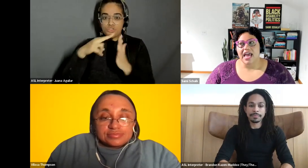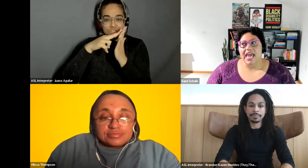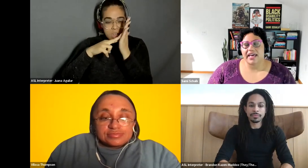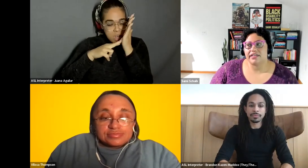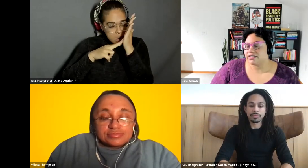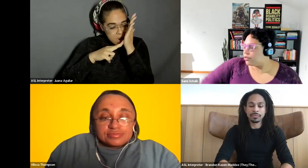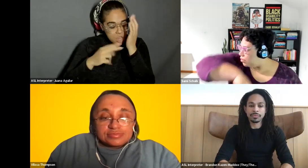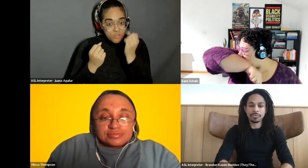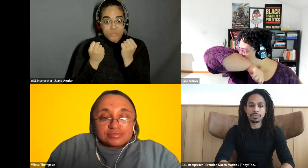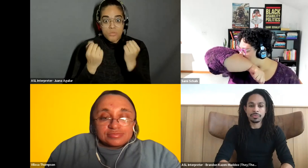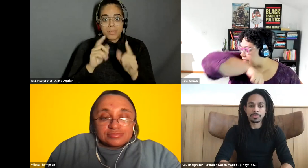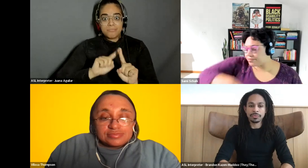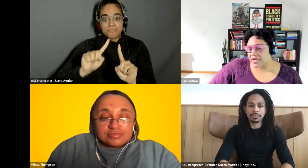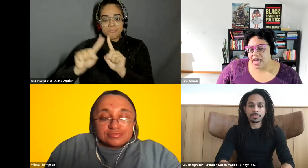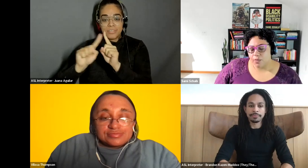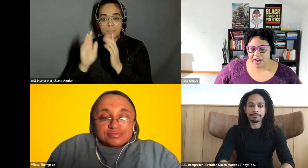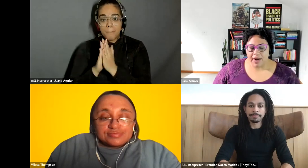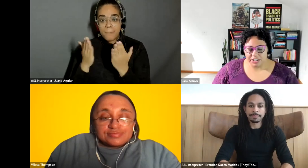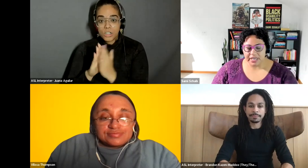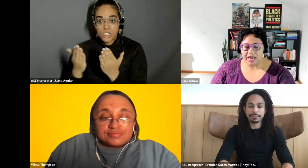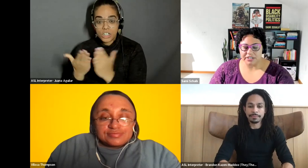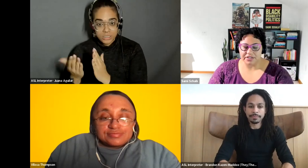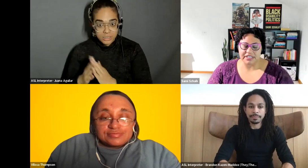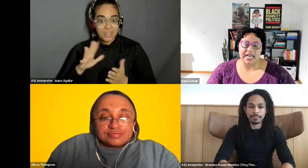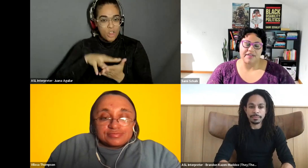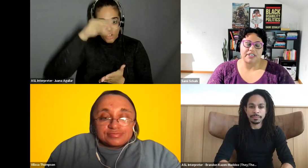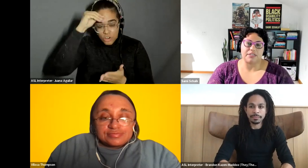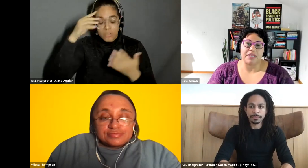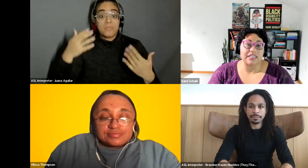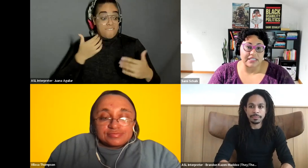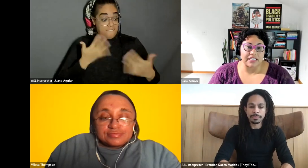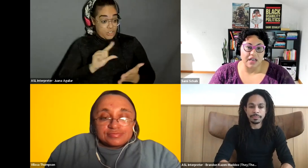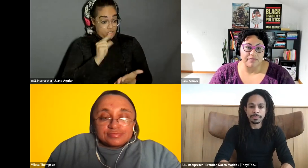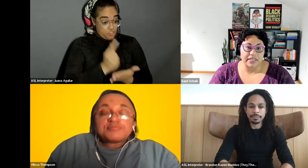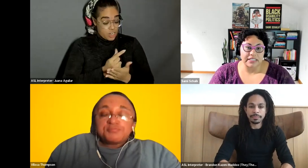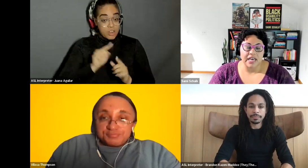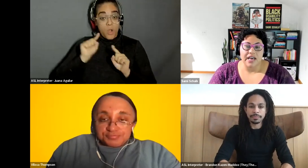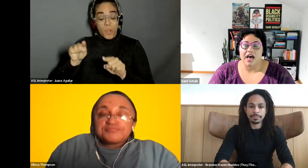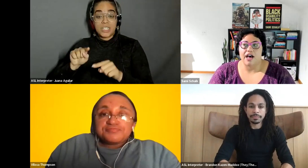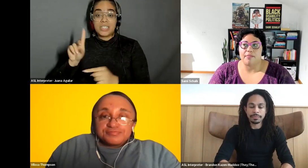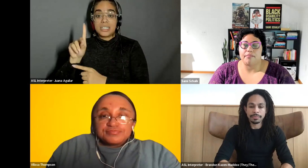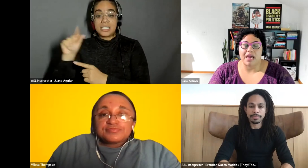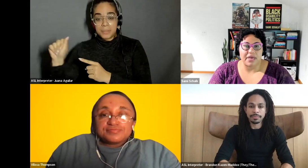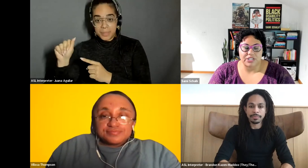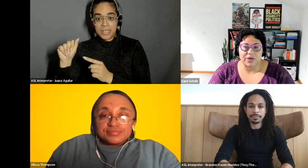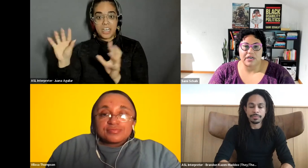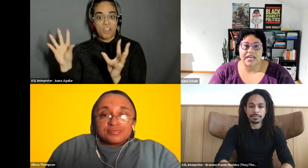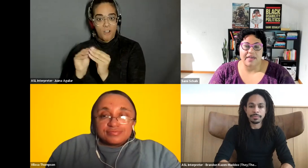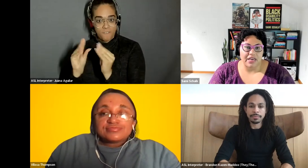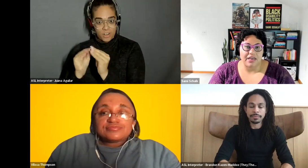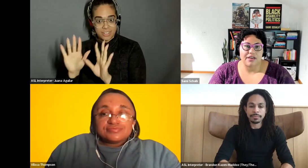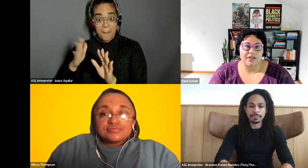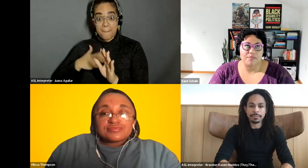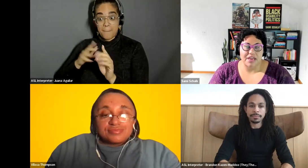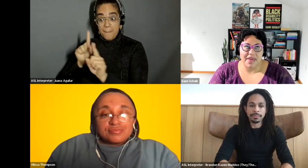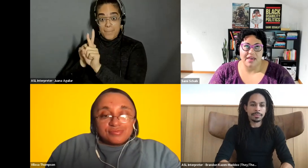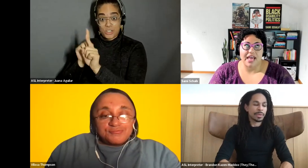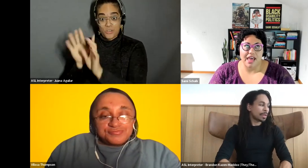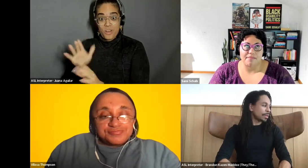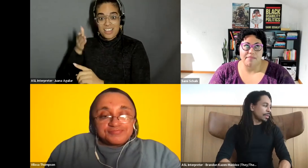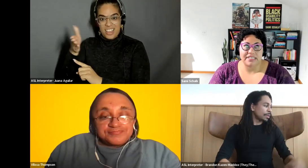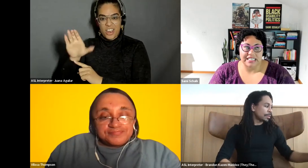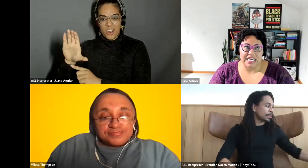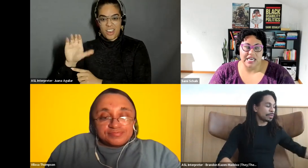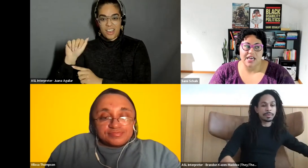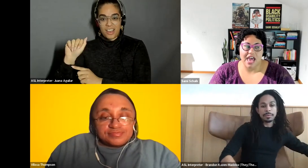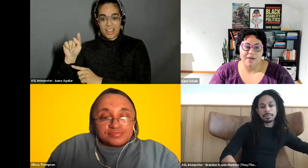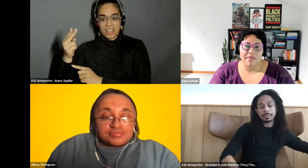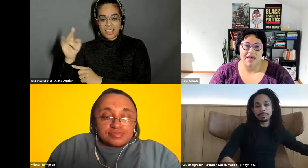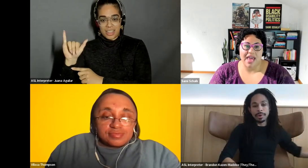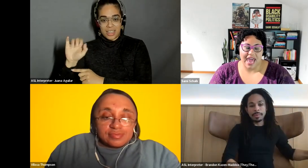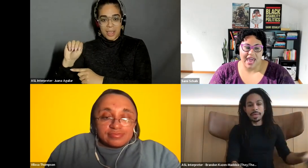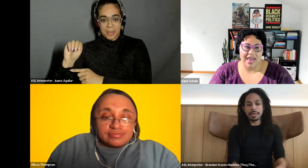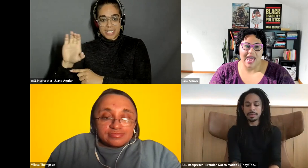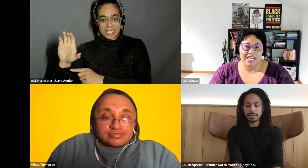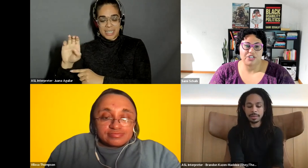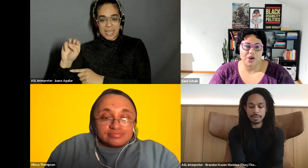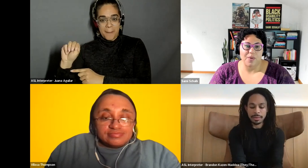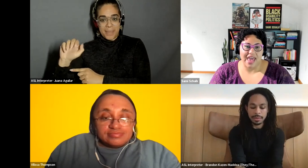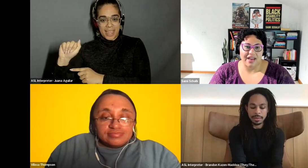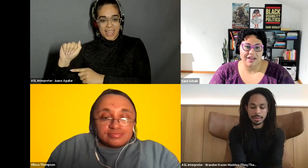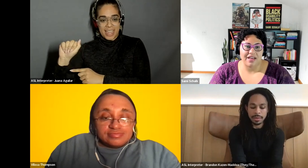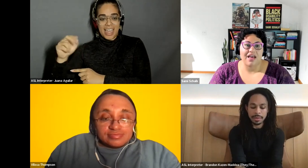Sami Schalk: and When I graduated I went to the Society for Disability Studies Conference, my mentor, Kathy McmahoN, M. C. M. A. H. O. N